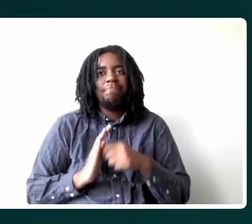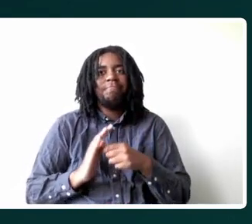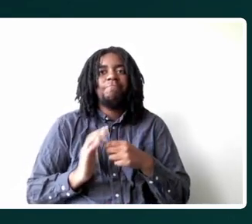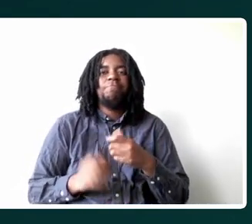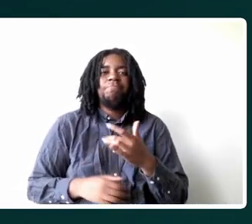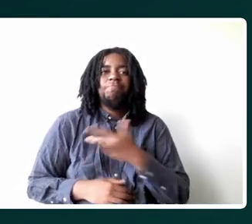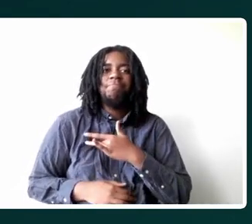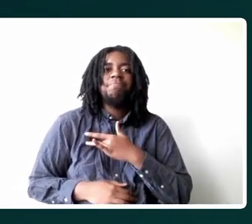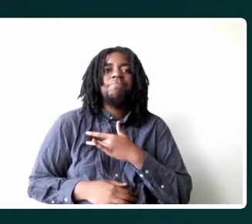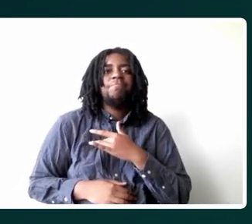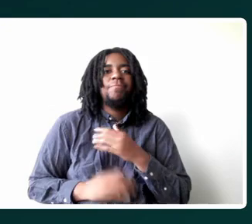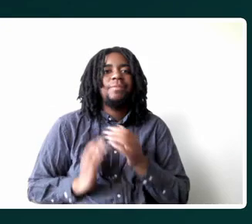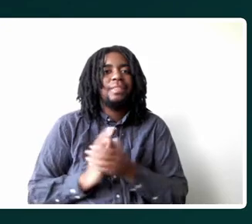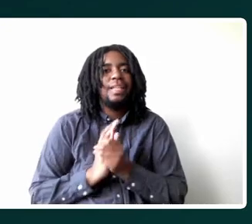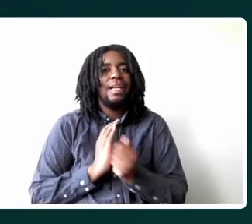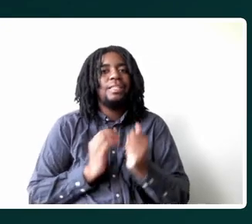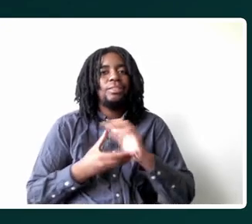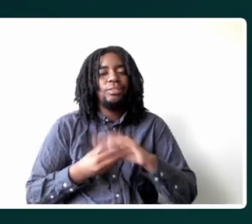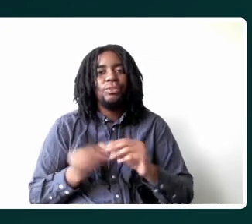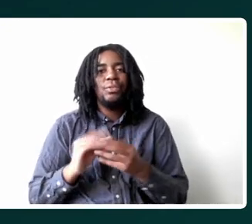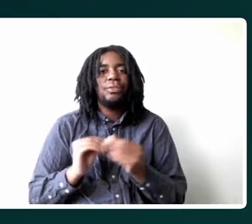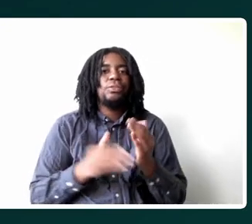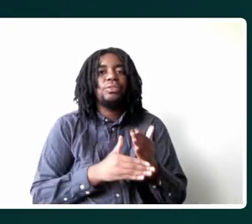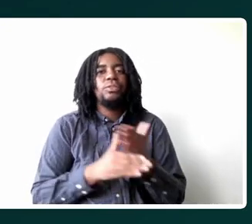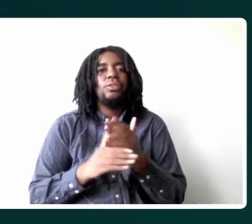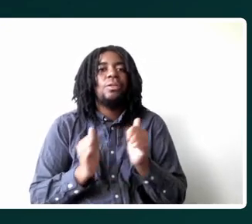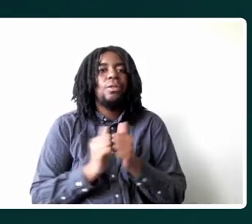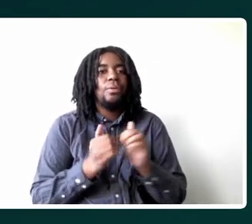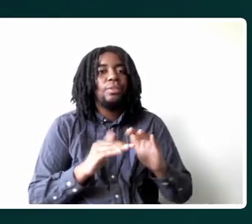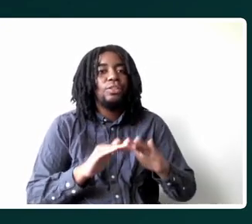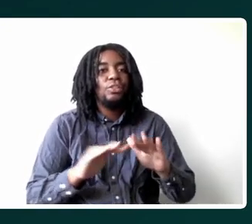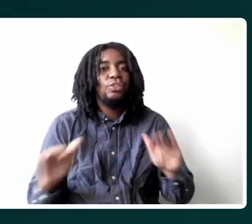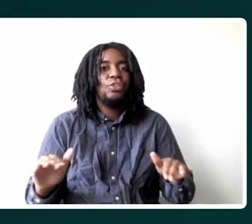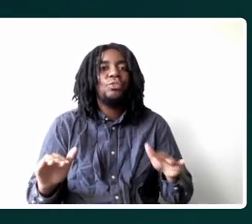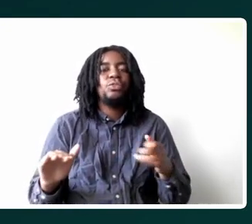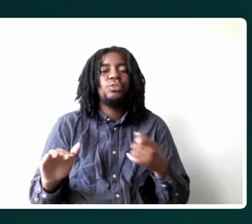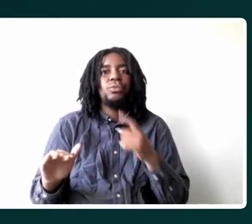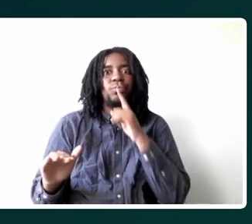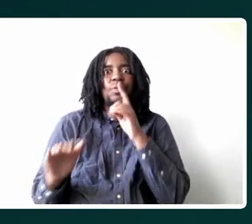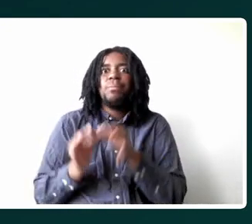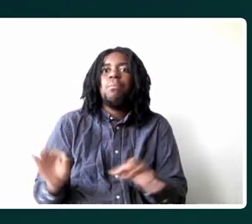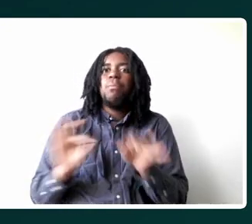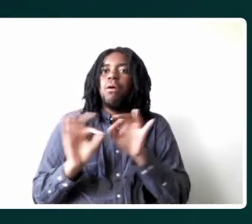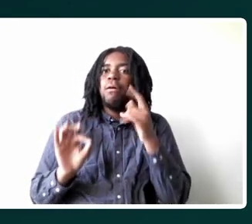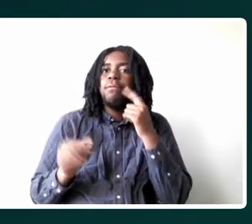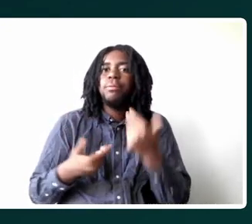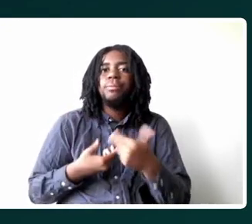sharing them with their children was to the participants. Passing on family histories is